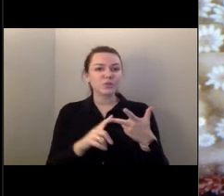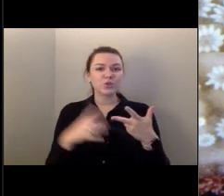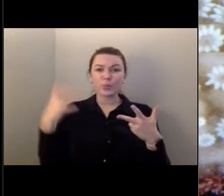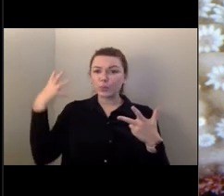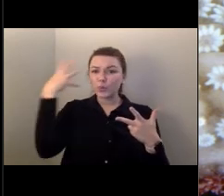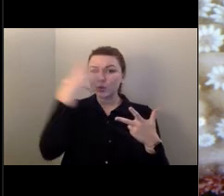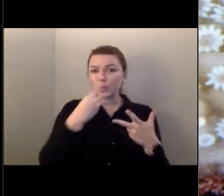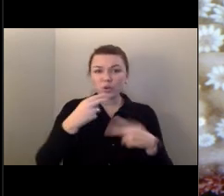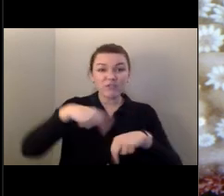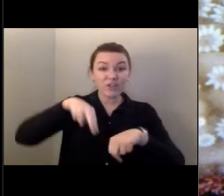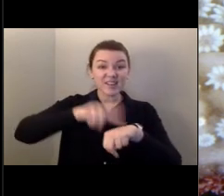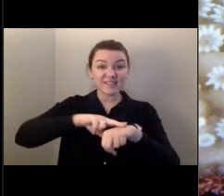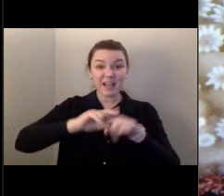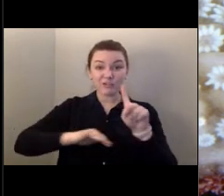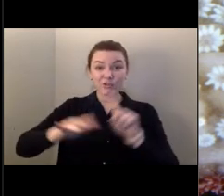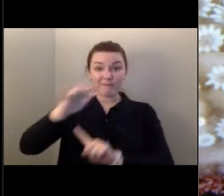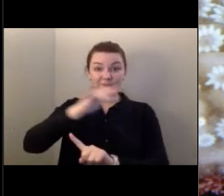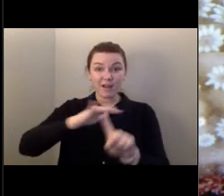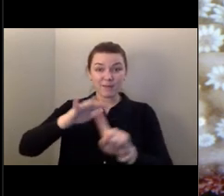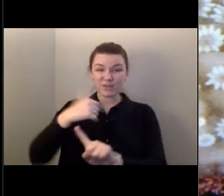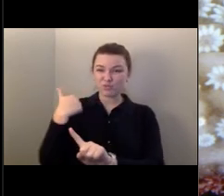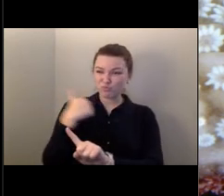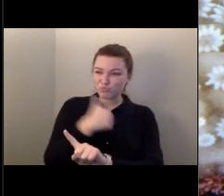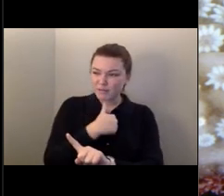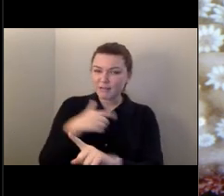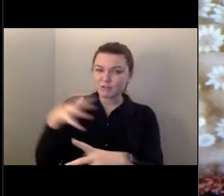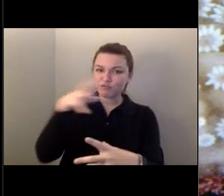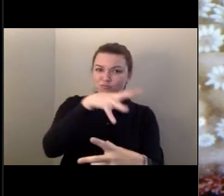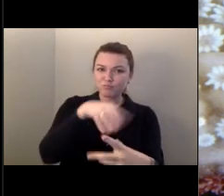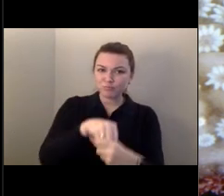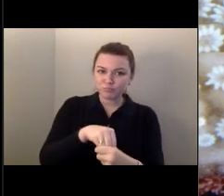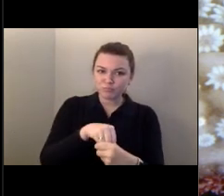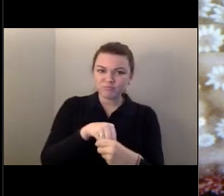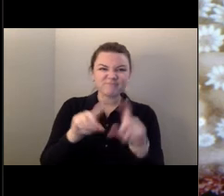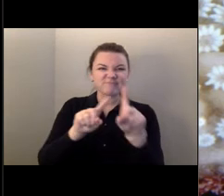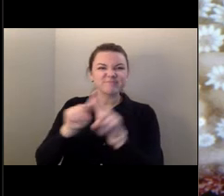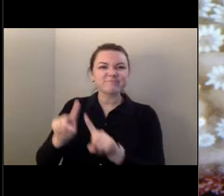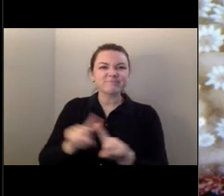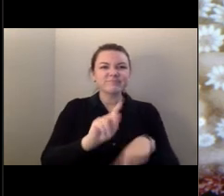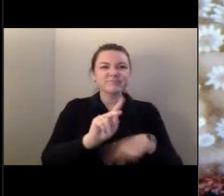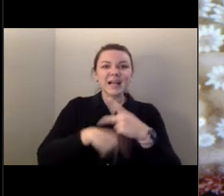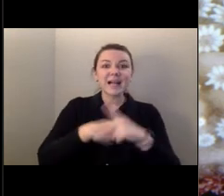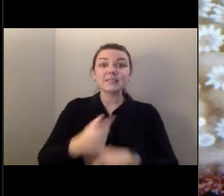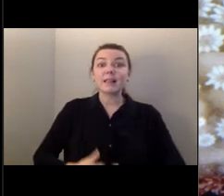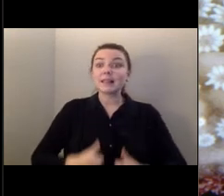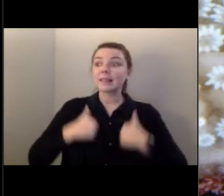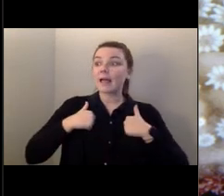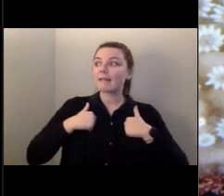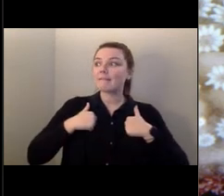that we get to take part in that have all kind of life forms, like we saw in the ocean and with the coral reefs,